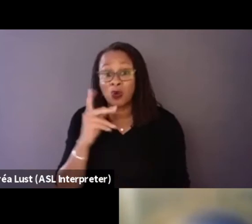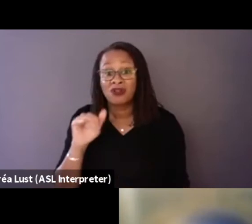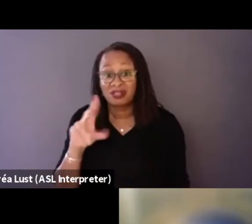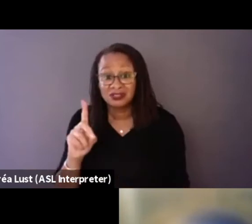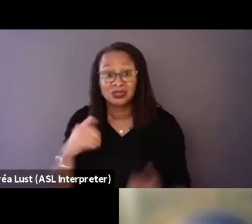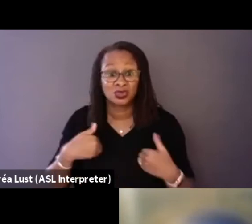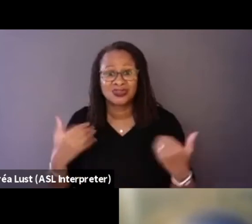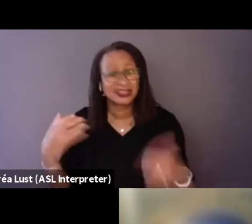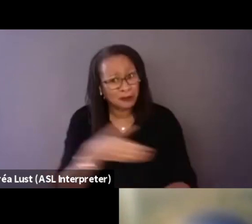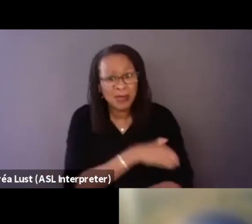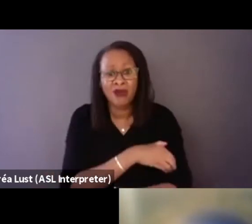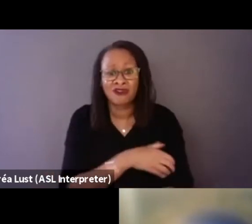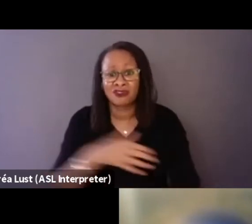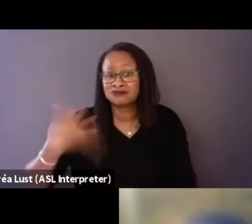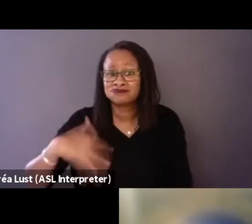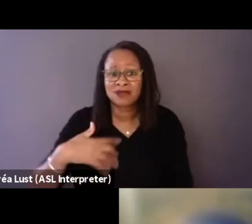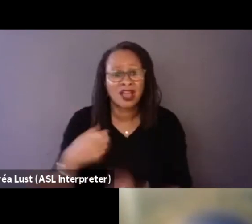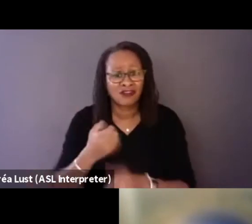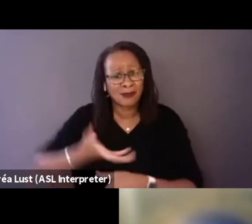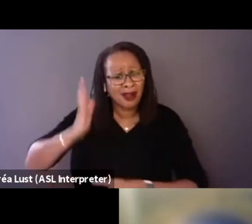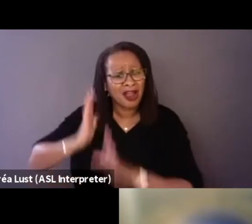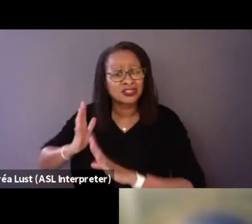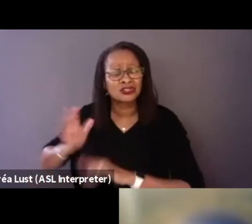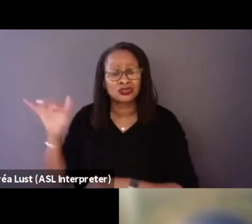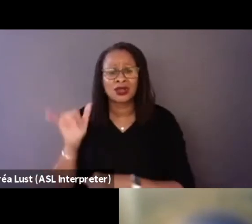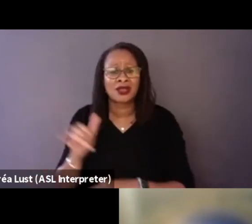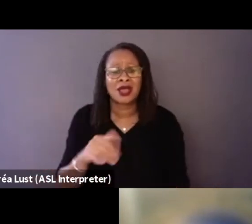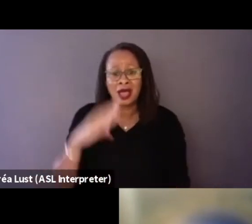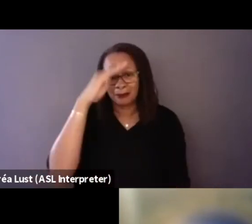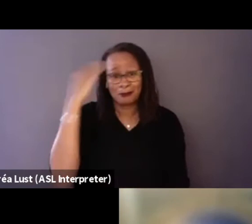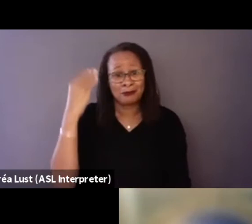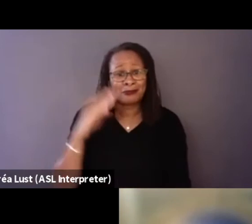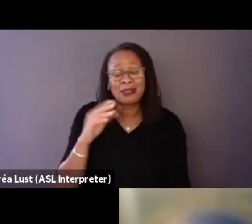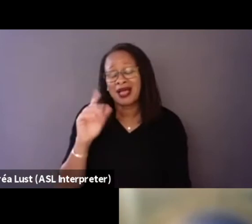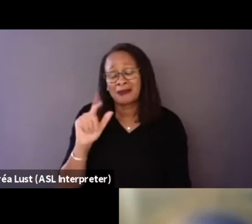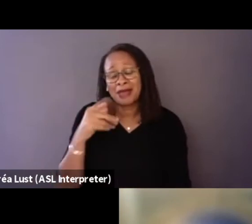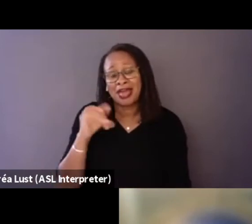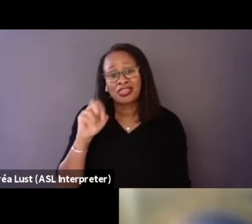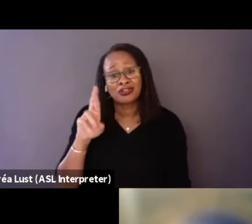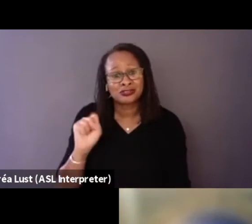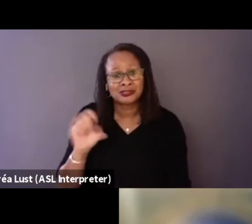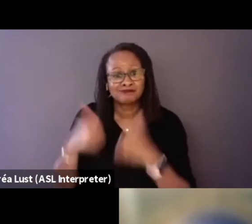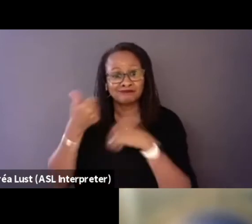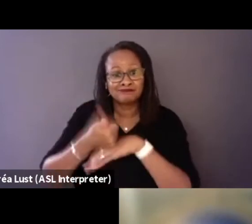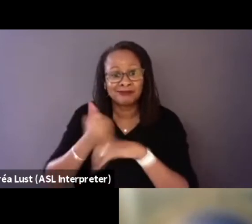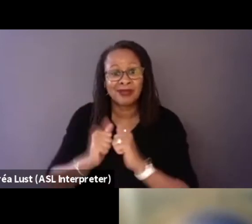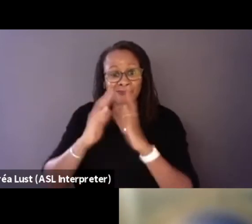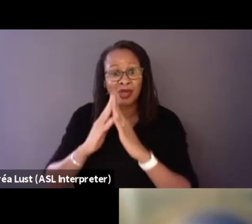and that comes from our ancestors too, the Black Panthers were founded in Oakland and all these moves that have happened in Oakland.